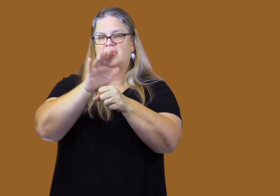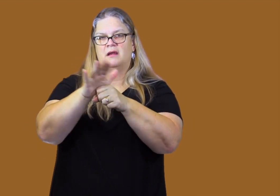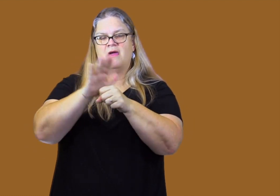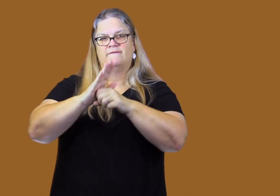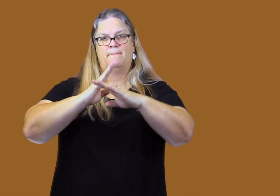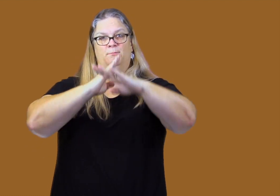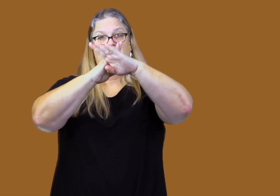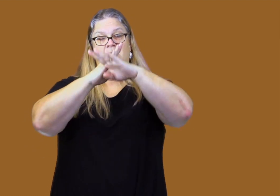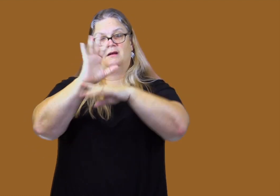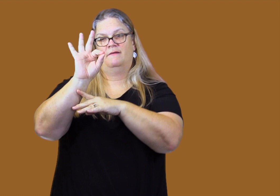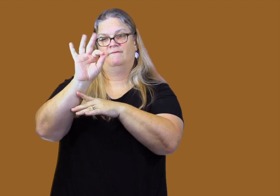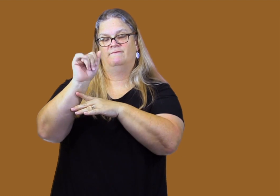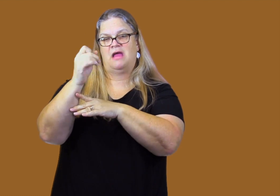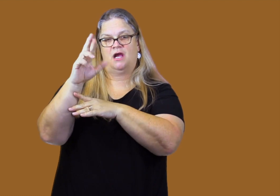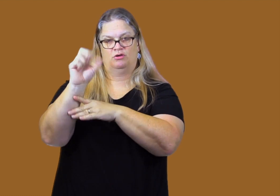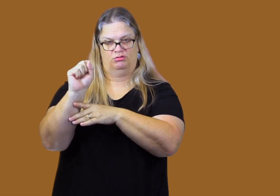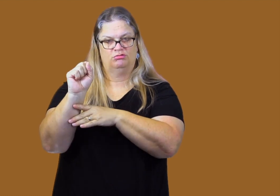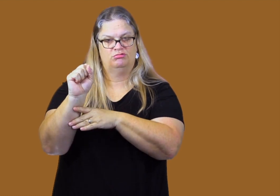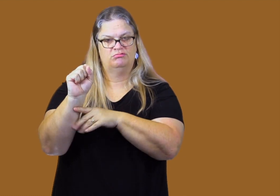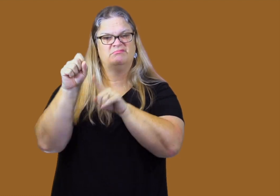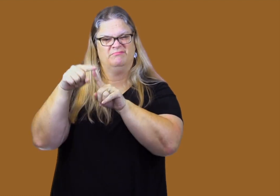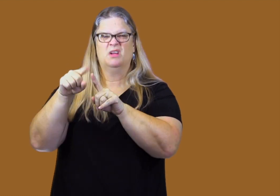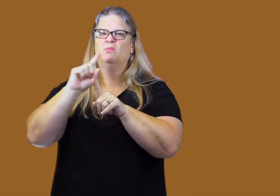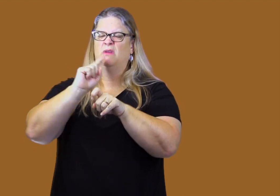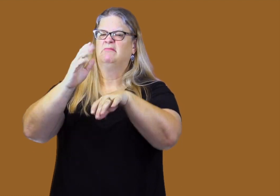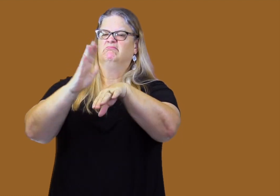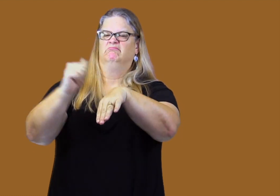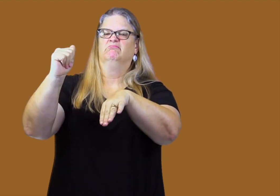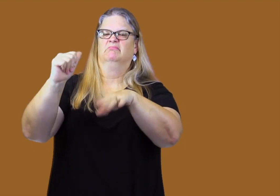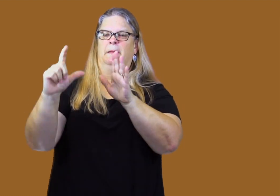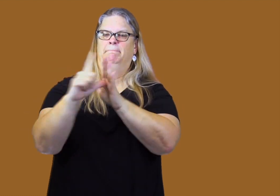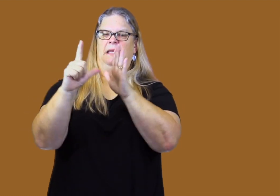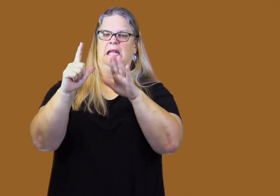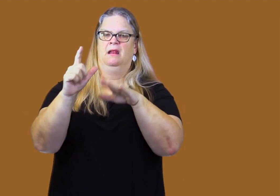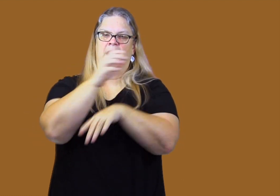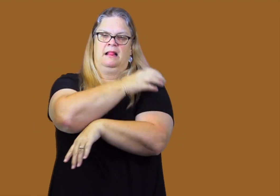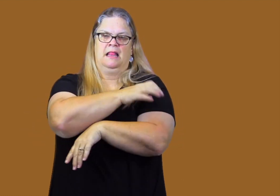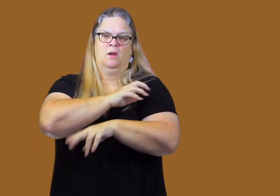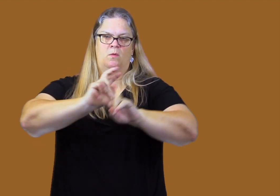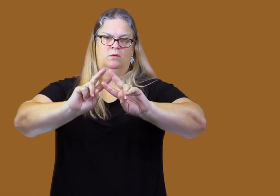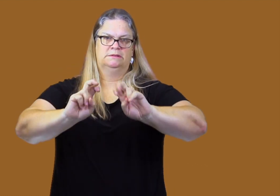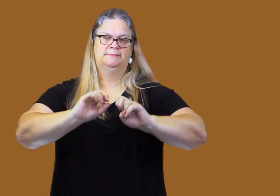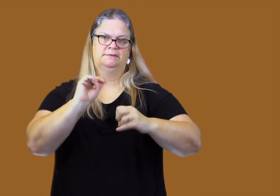and yet not enough protective factors really calls for immediate clinical assessment